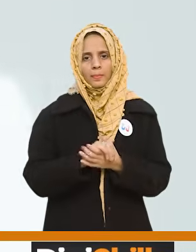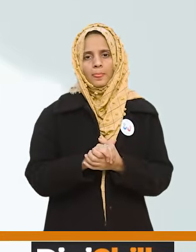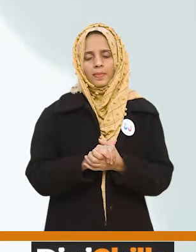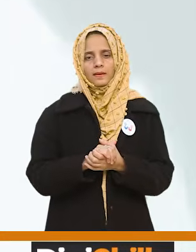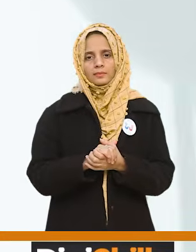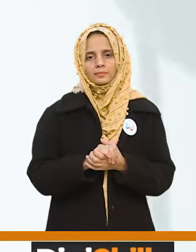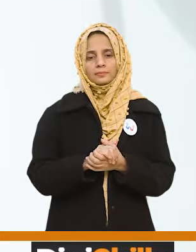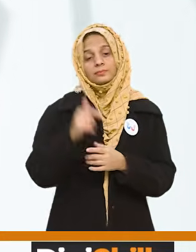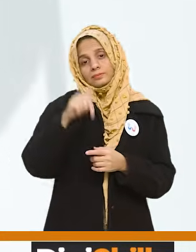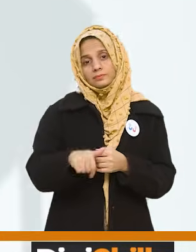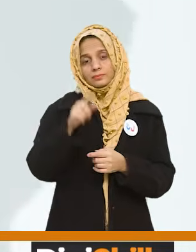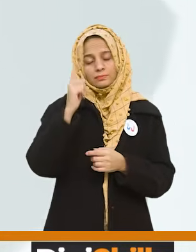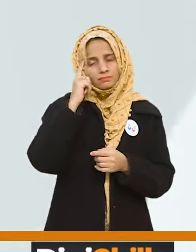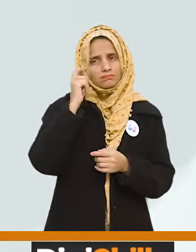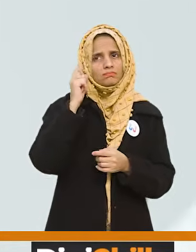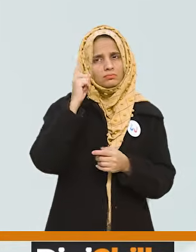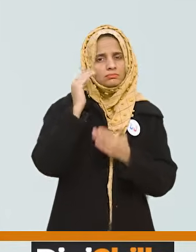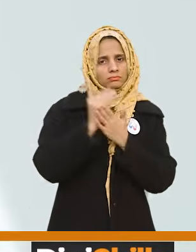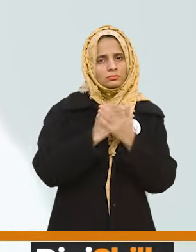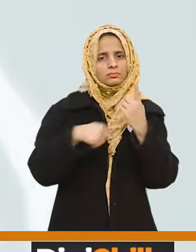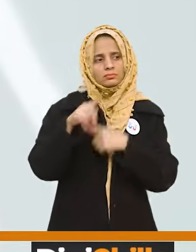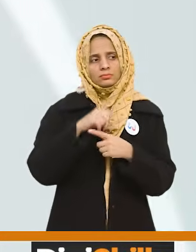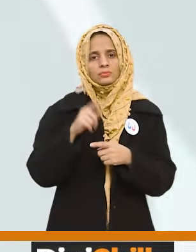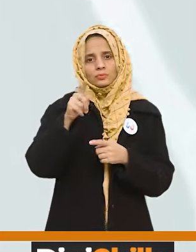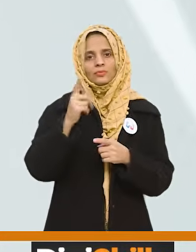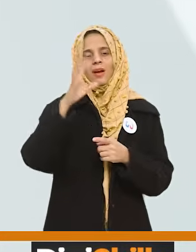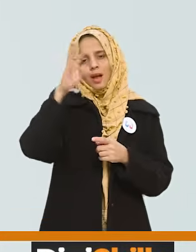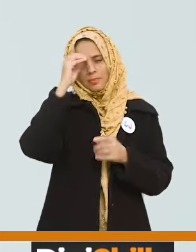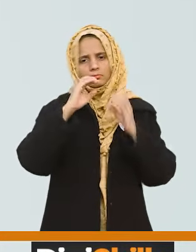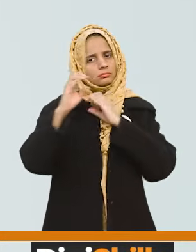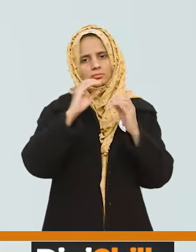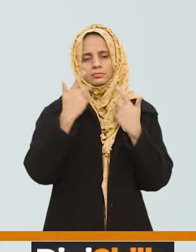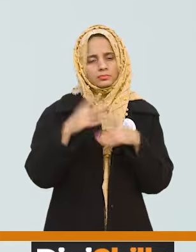Now, assumingly, communication took place between you and the client, there was a conversation,